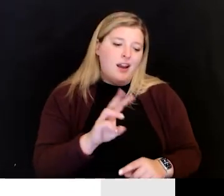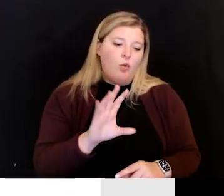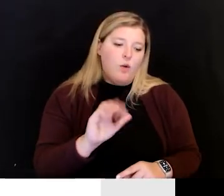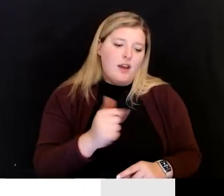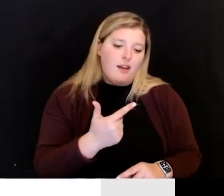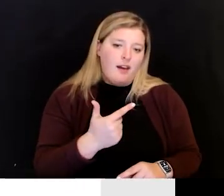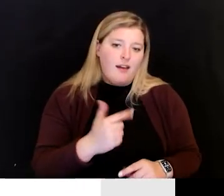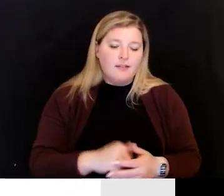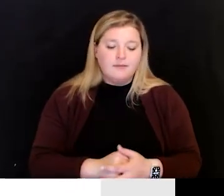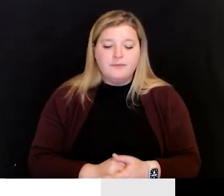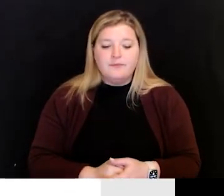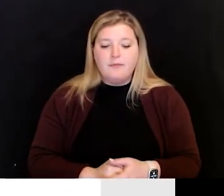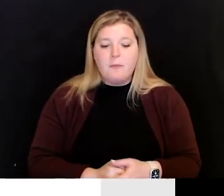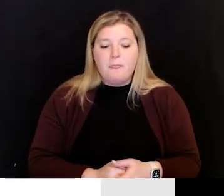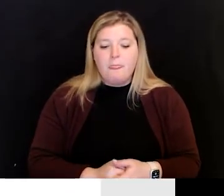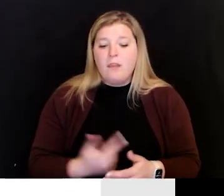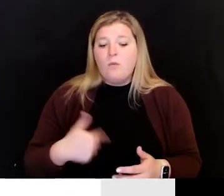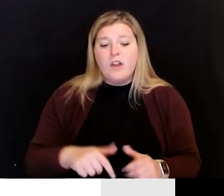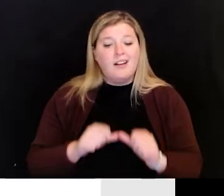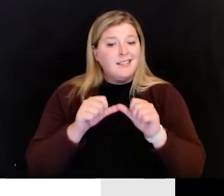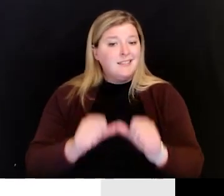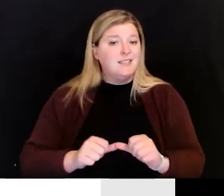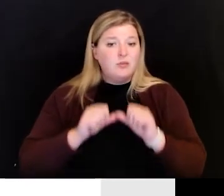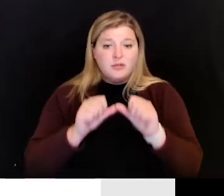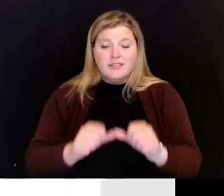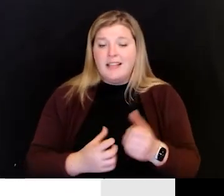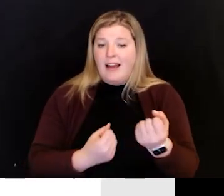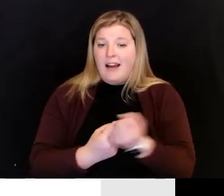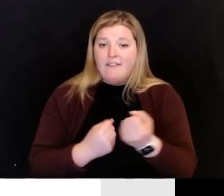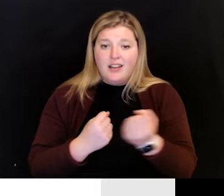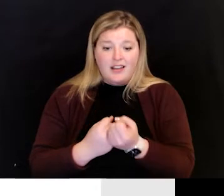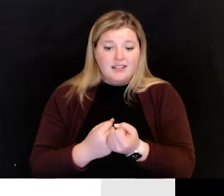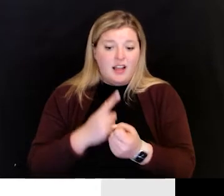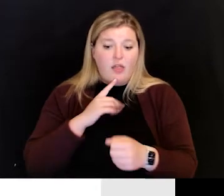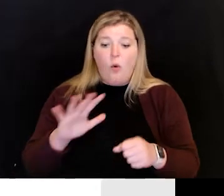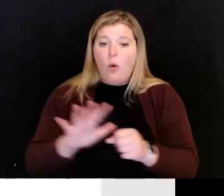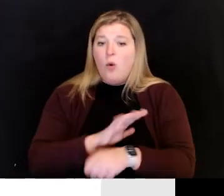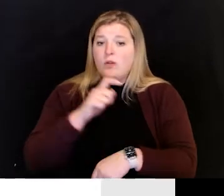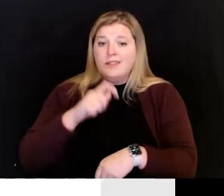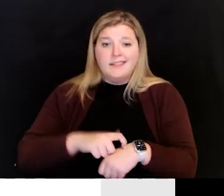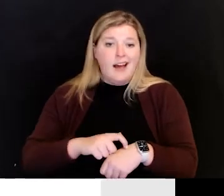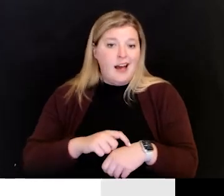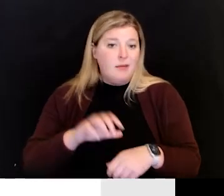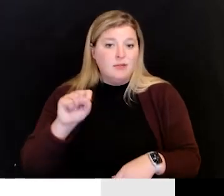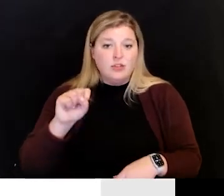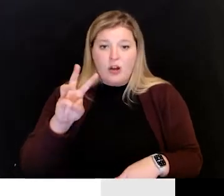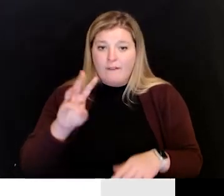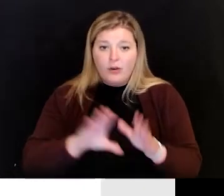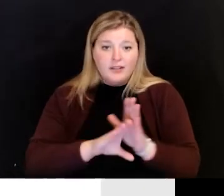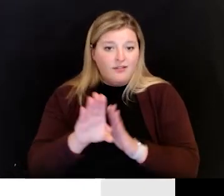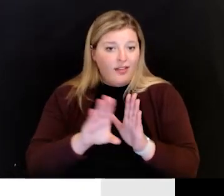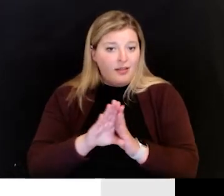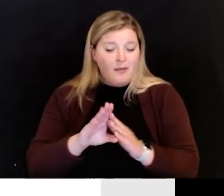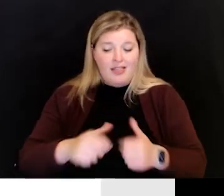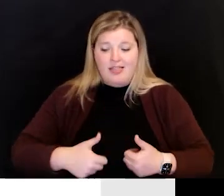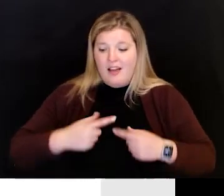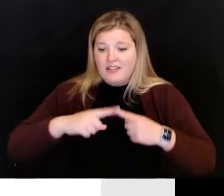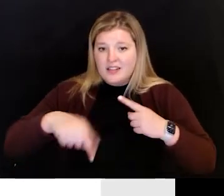We're continuously advocating throughout the entire software development life cycle to ensure that accessibility